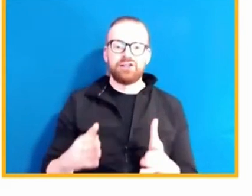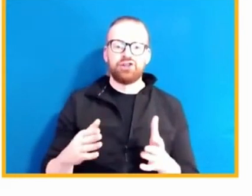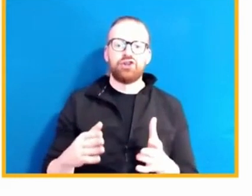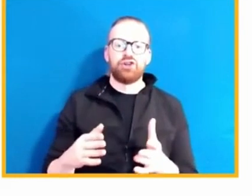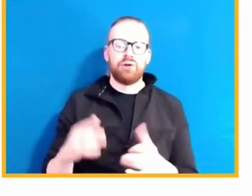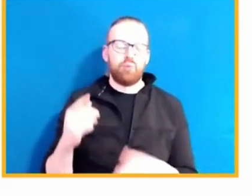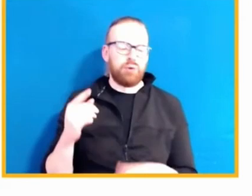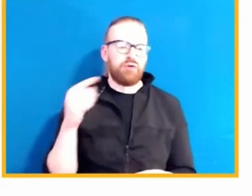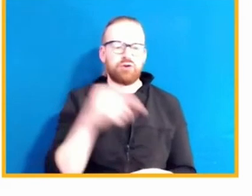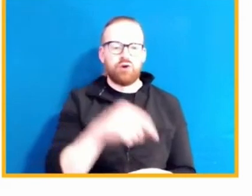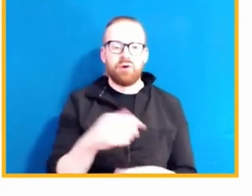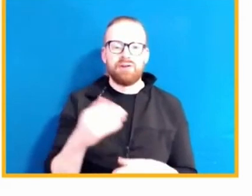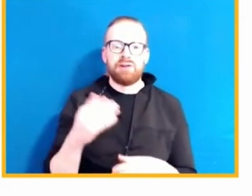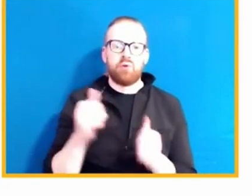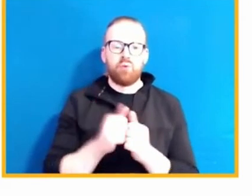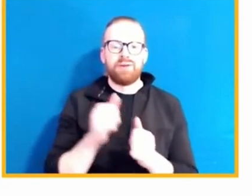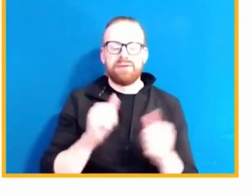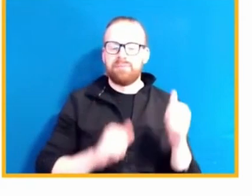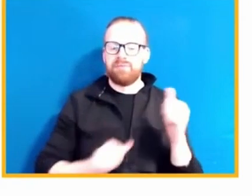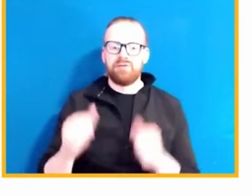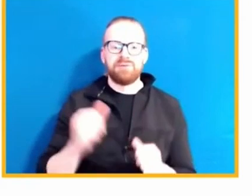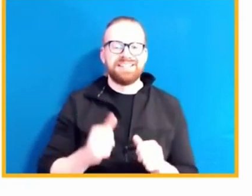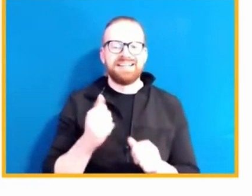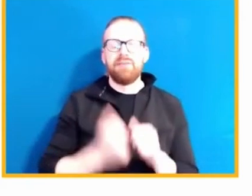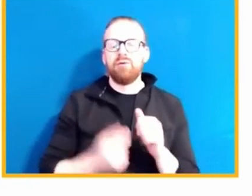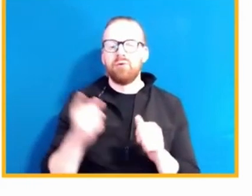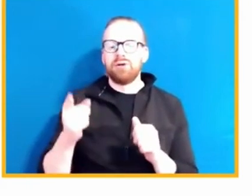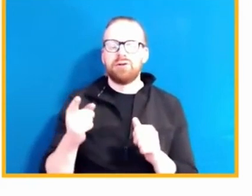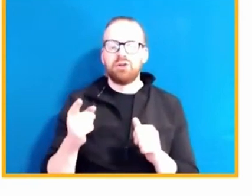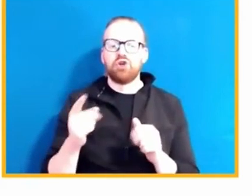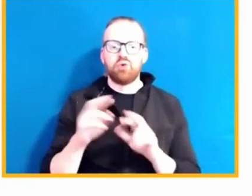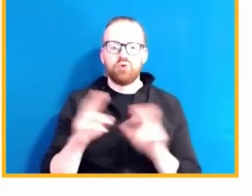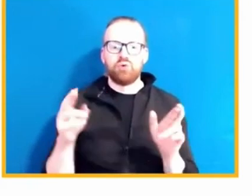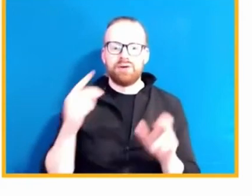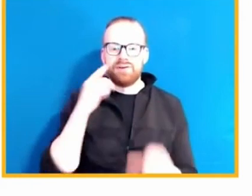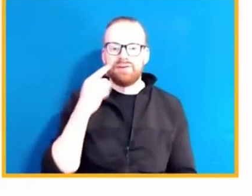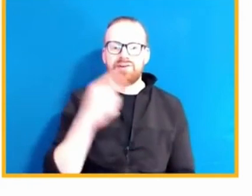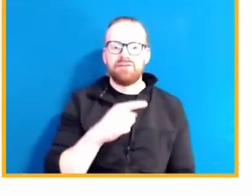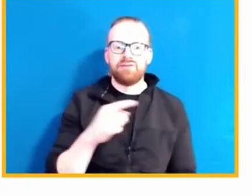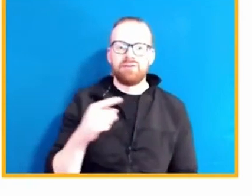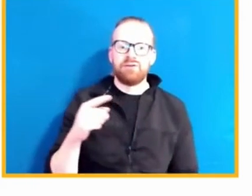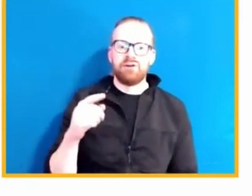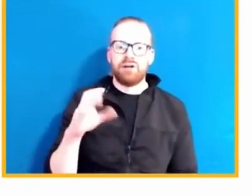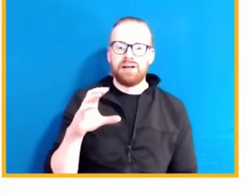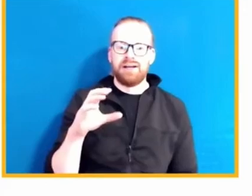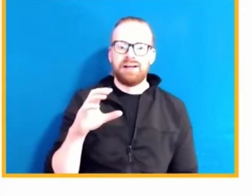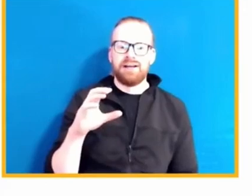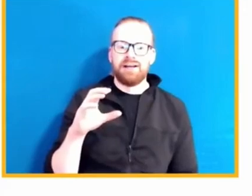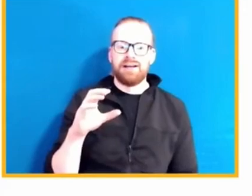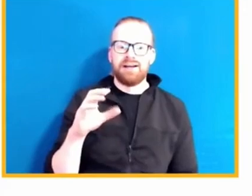taken us back there with their performance. So everybody, let's hear it for none other than Karoo!